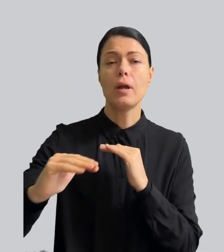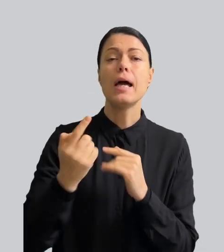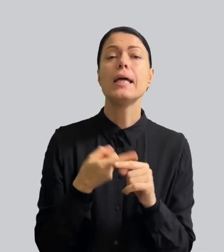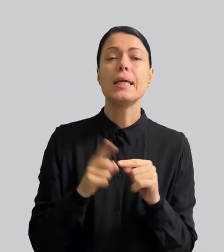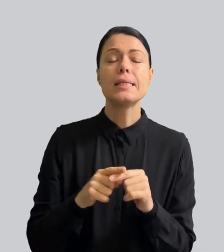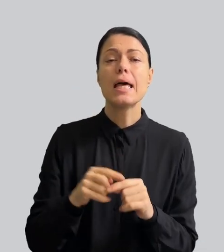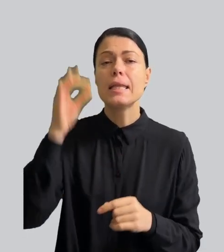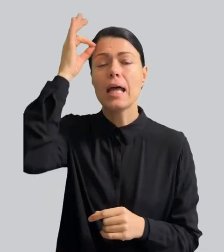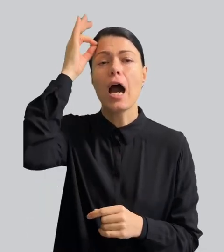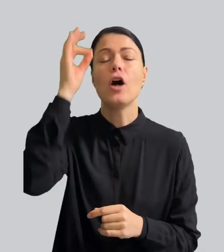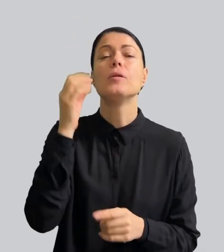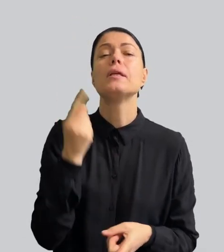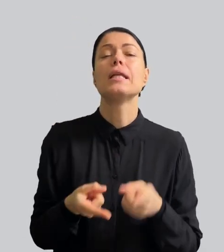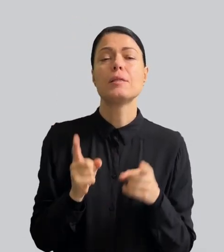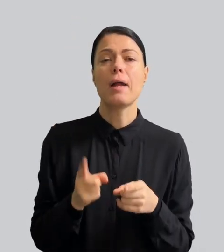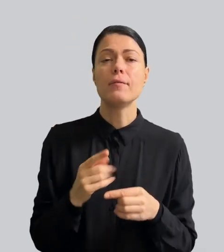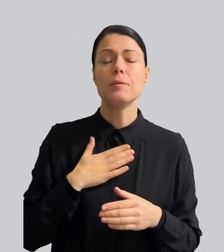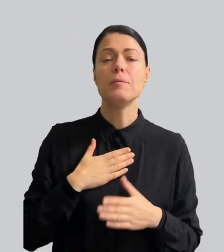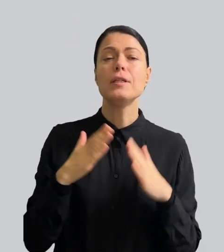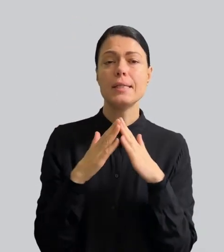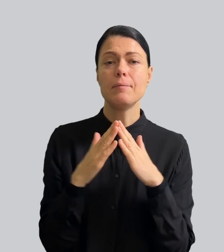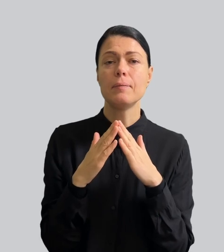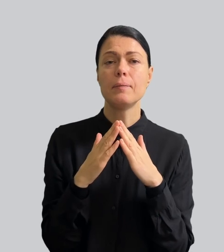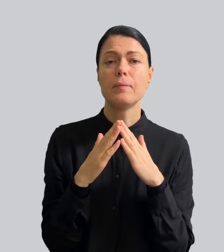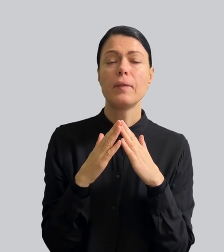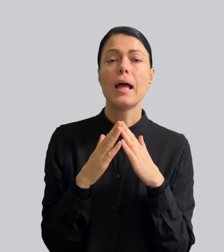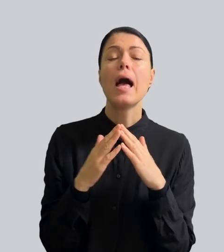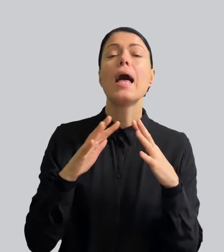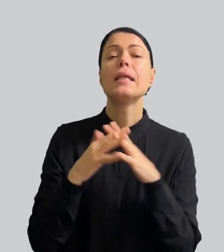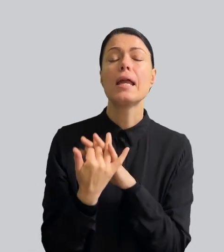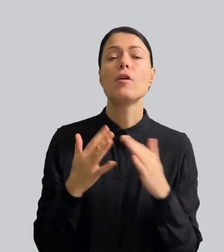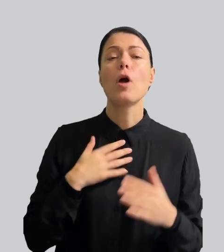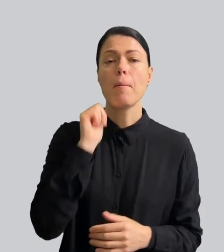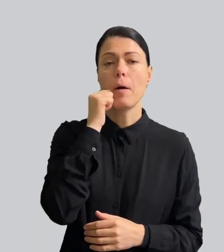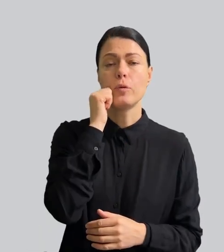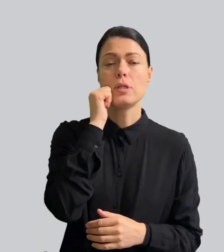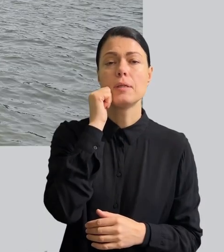It reminds me very much of my homeland, my grandmother's village.